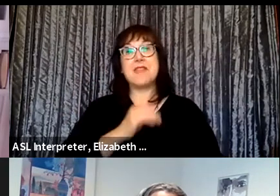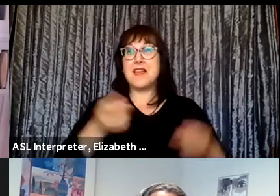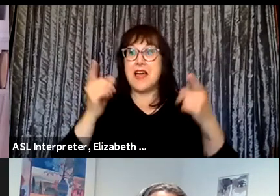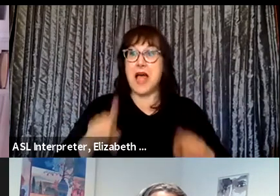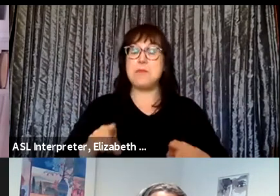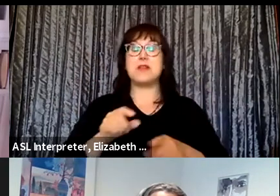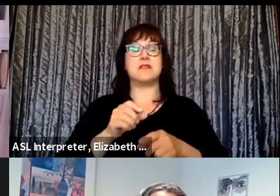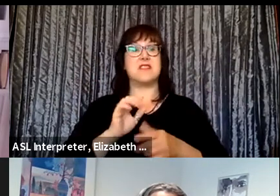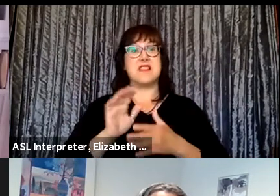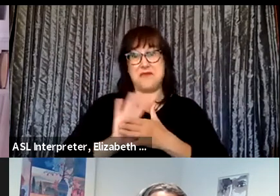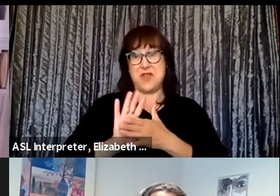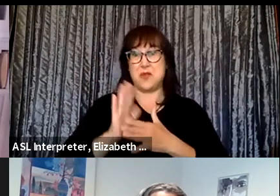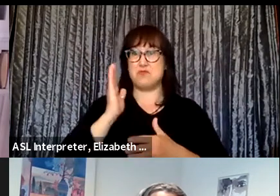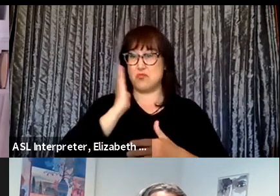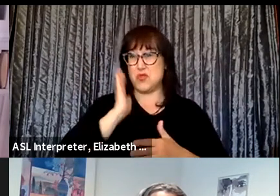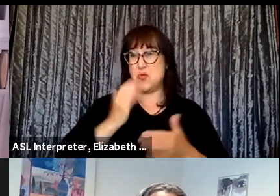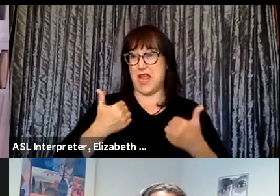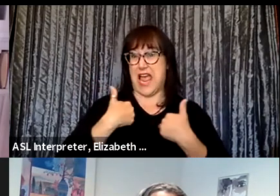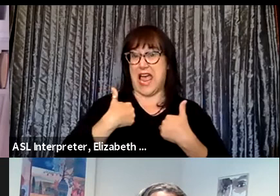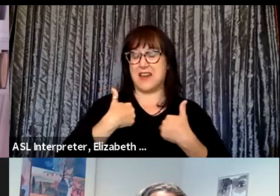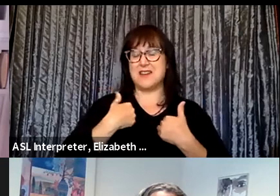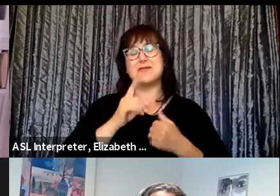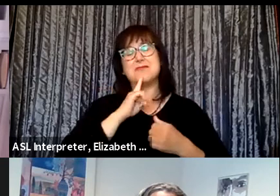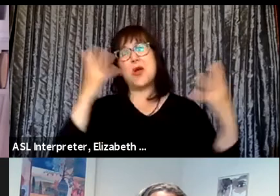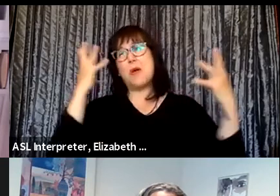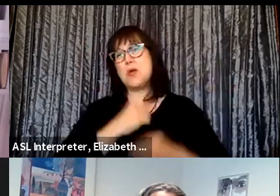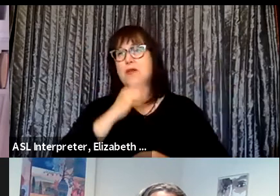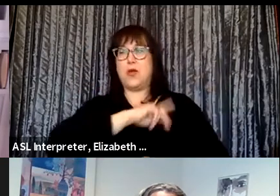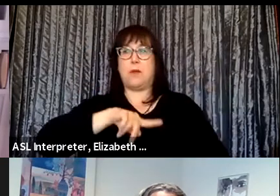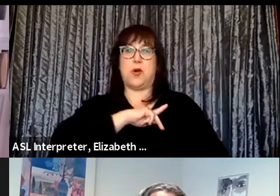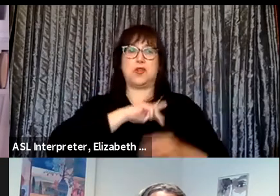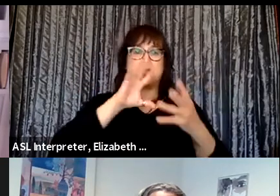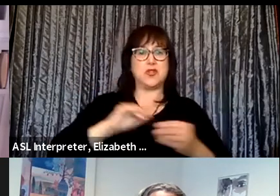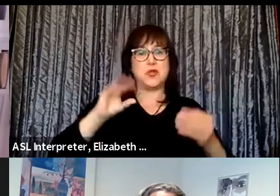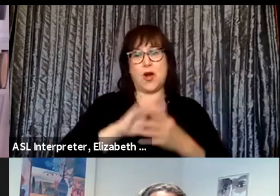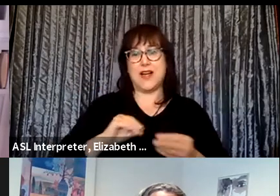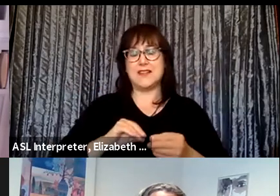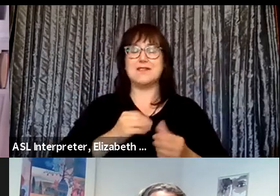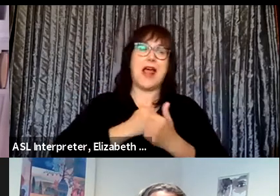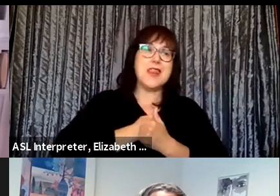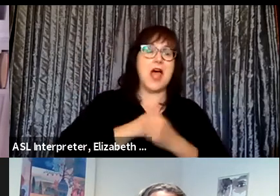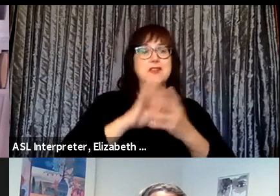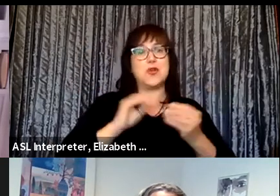that we knew we had was a beautiful, personal memoir of a love story of, you know, the adventure